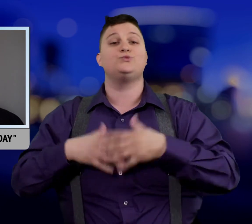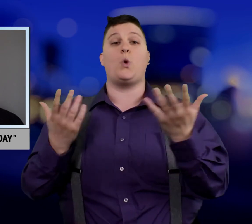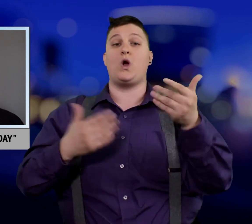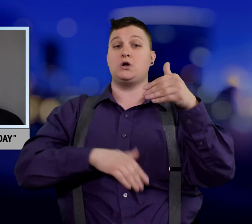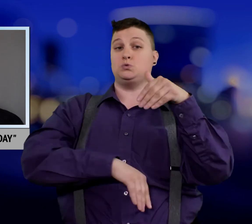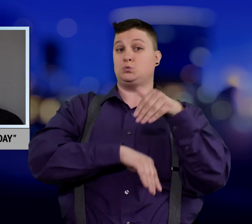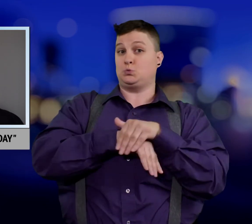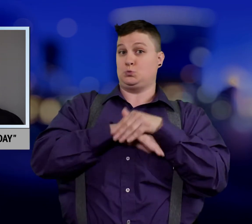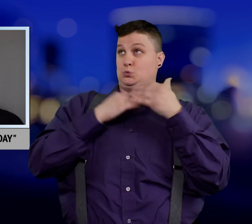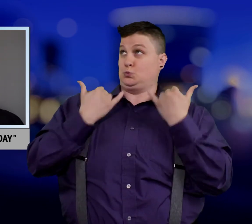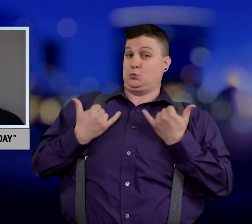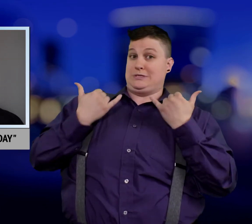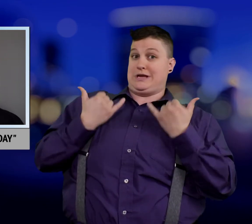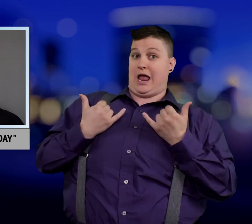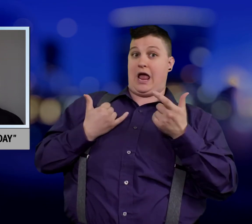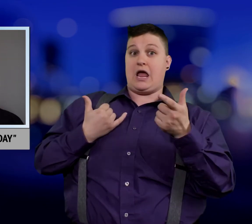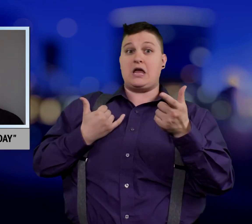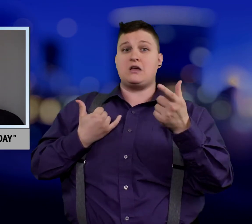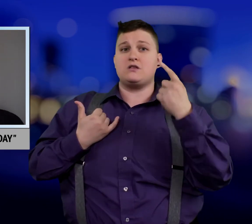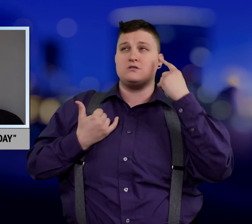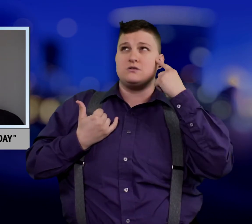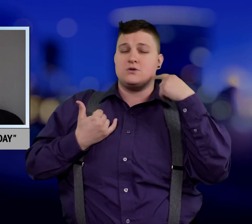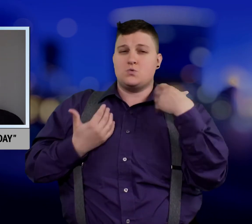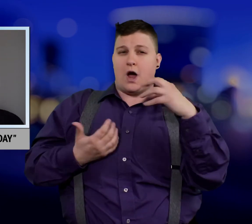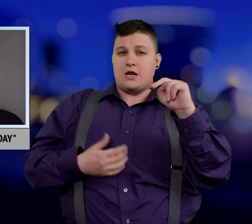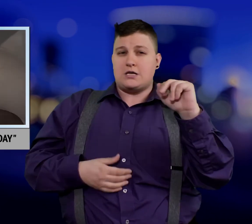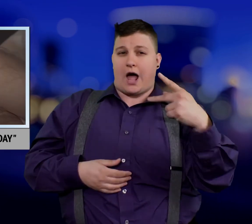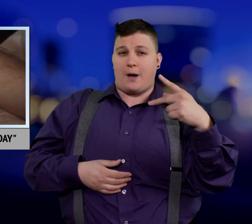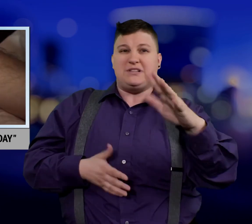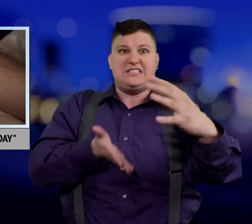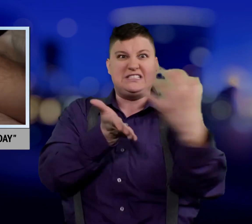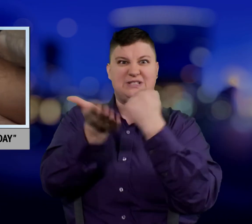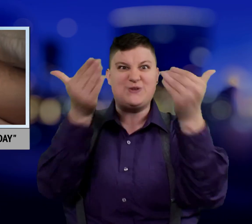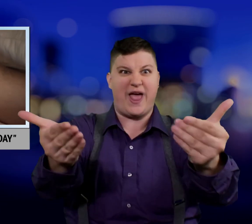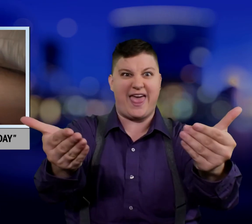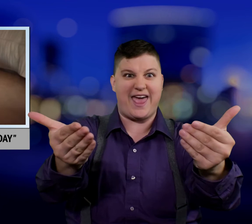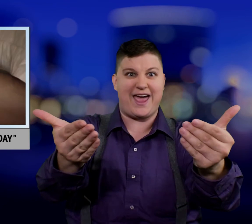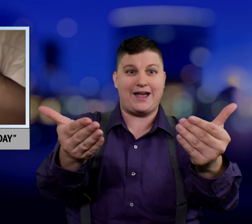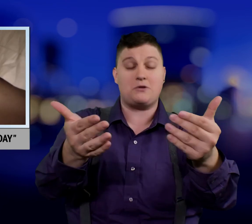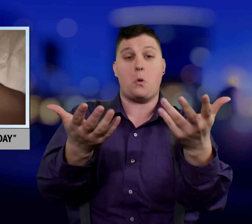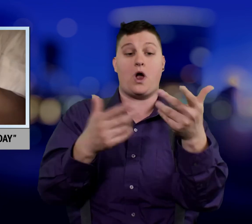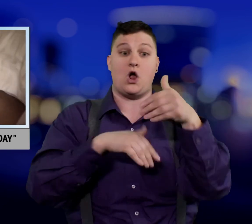So if you've got a few extra minutes today, go ahead and knockout for a few minutes.